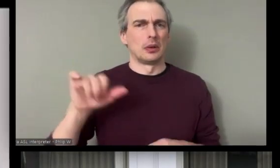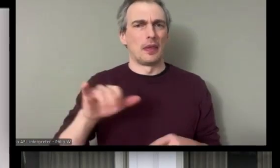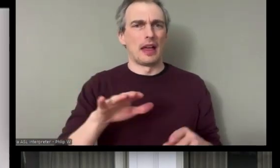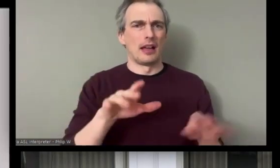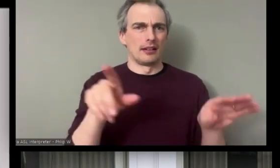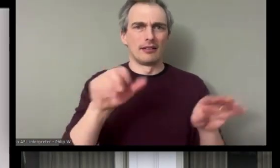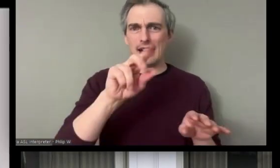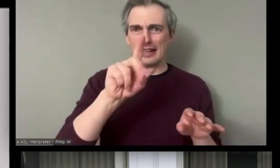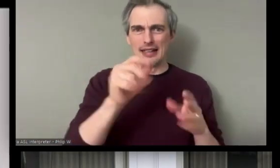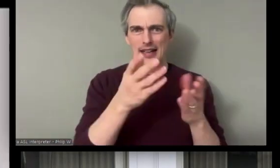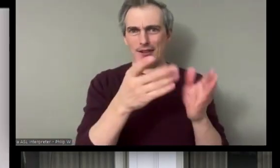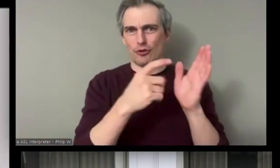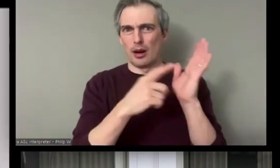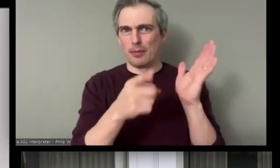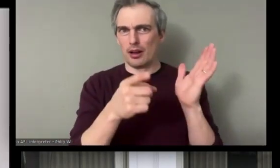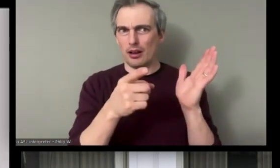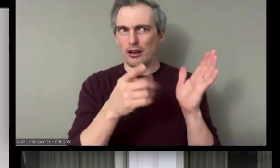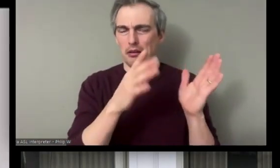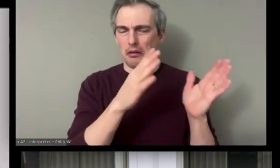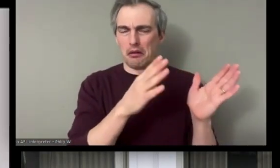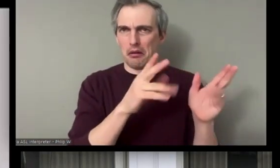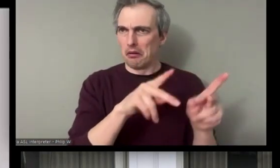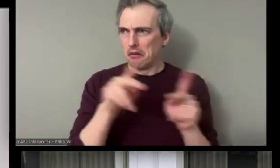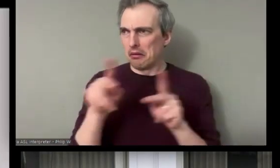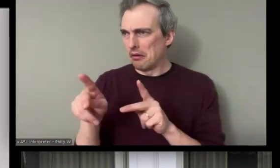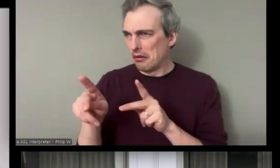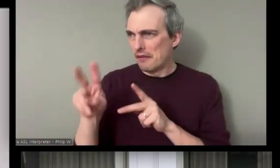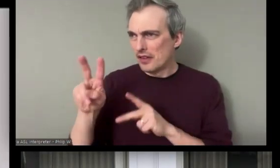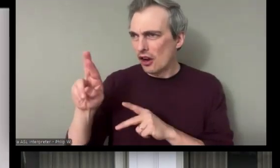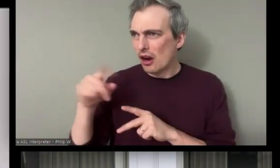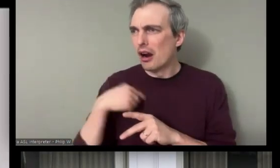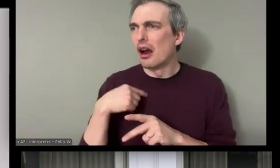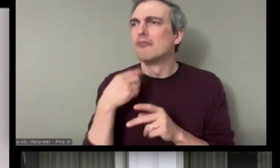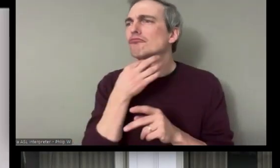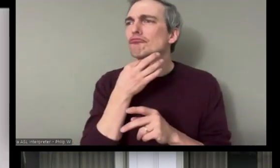But because you actually do physical measurements, if you work on your world